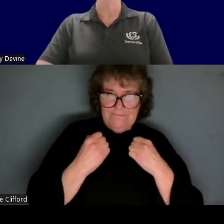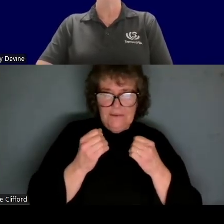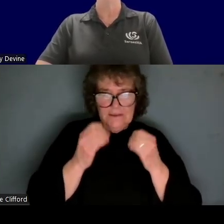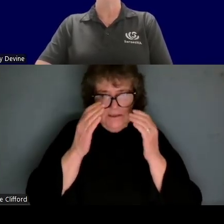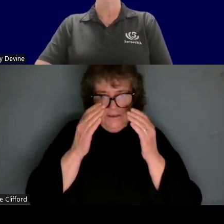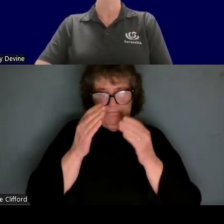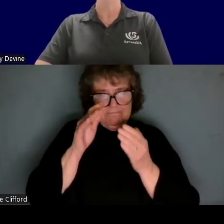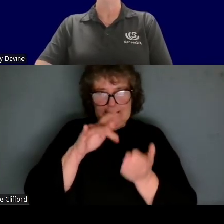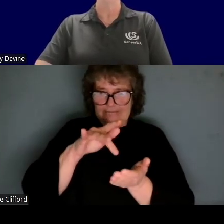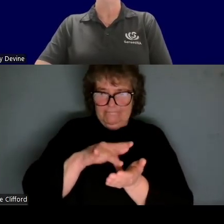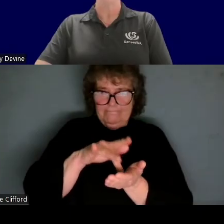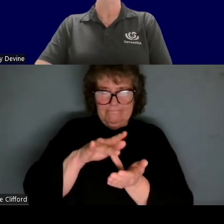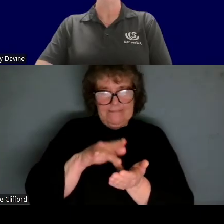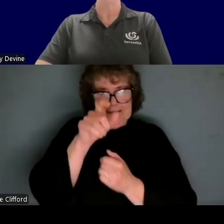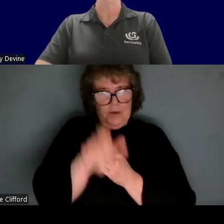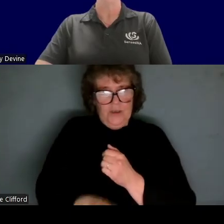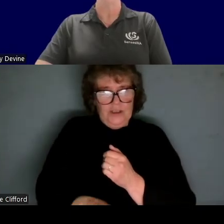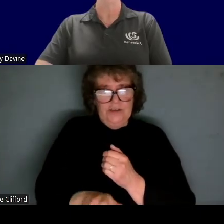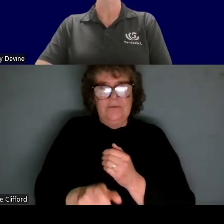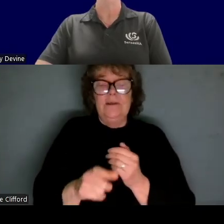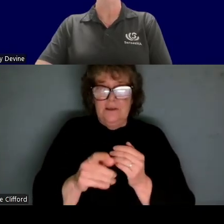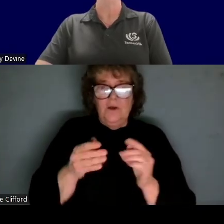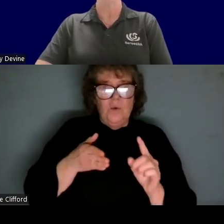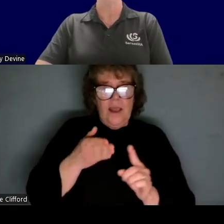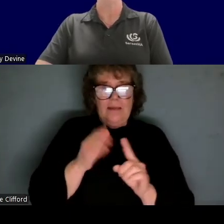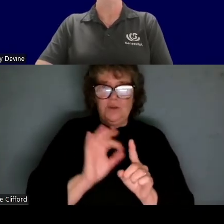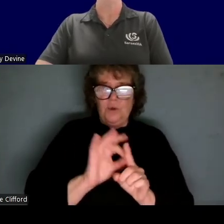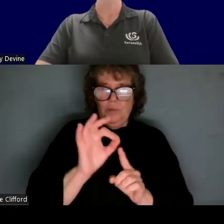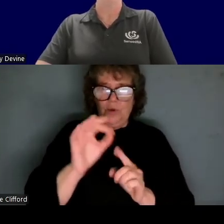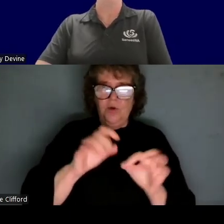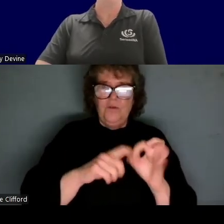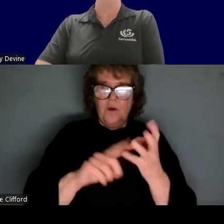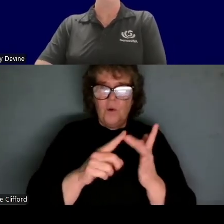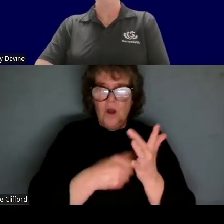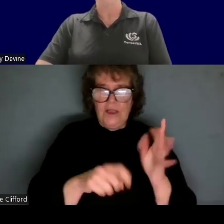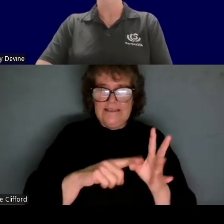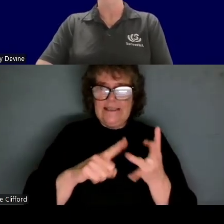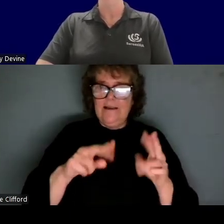of life by understanding and addressing the underlying causes of behaviours of concern.